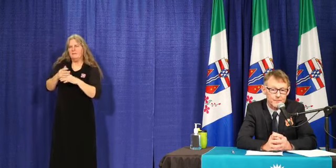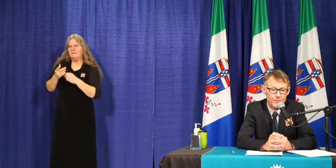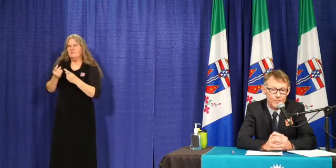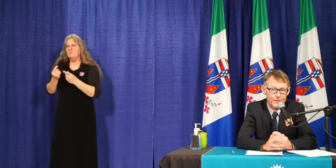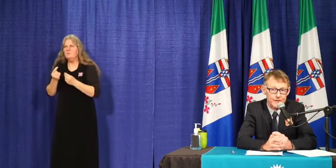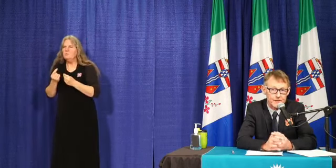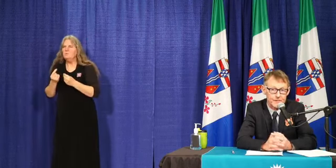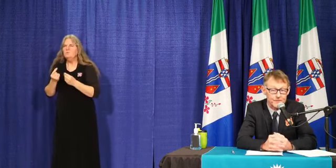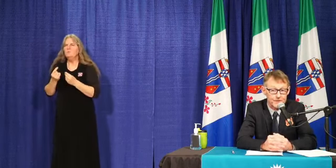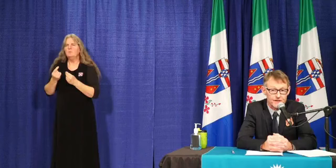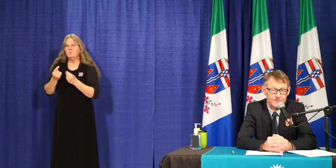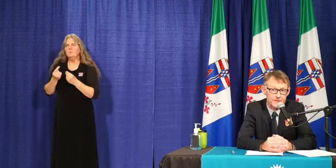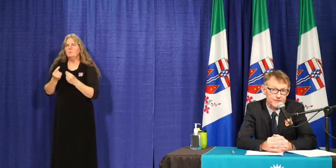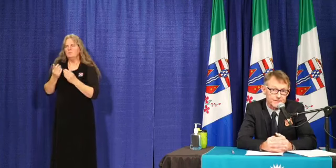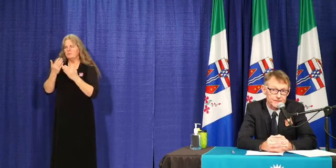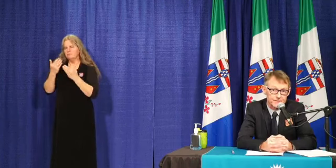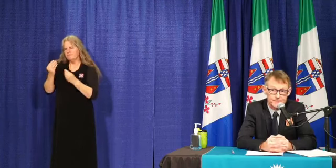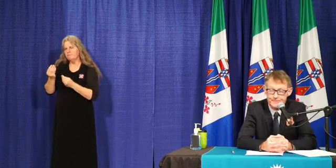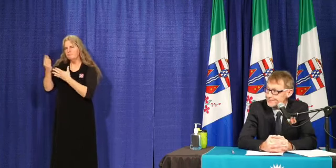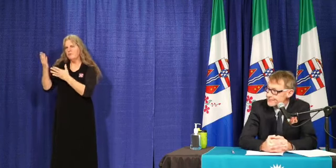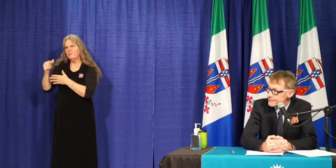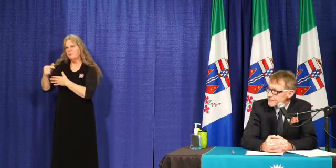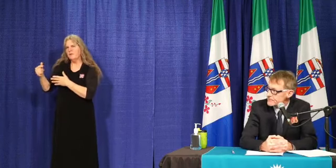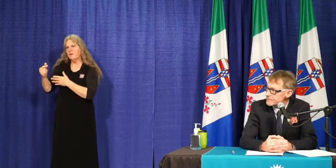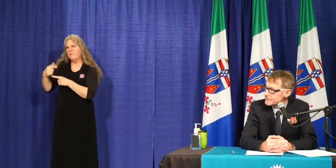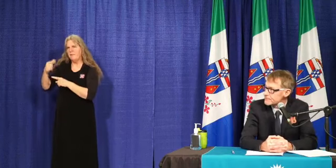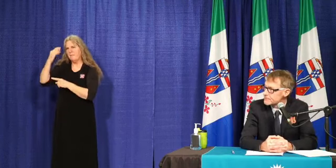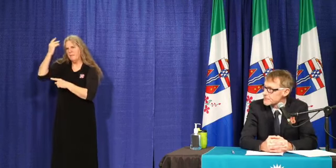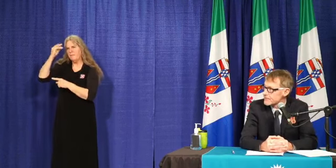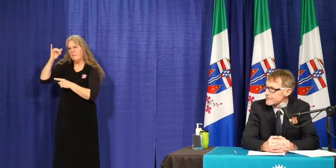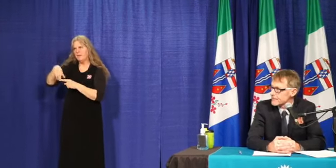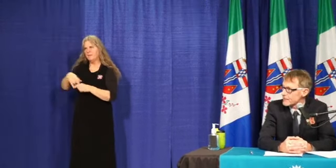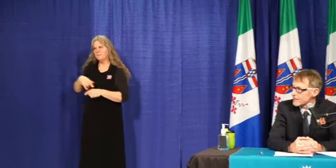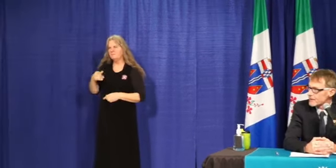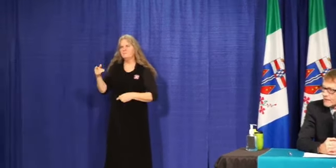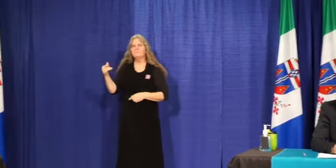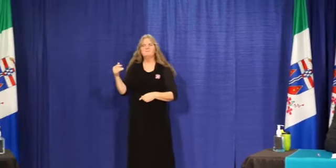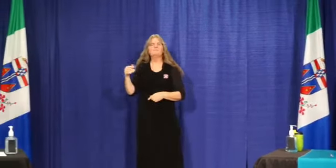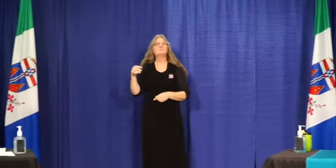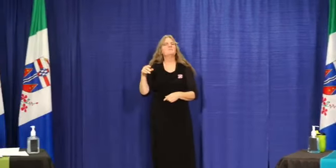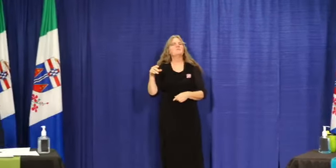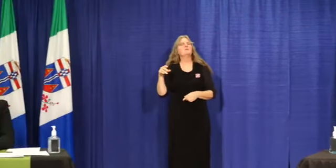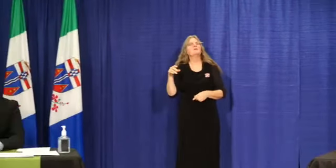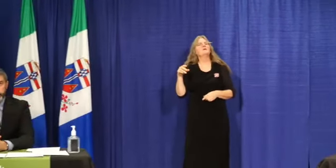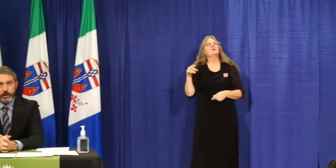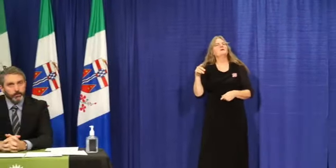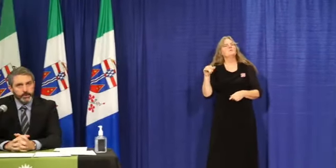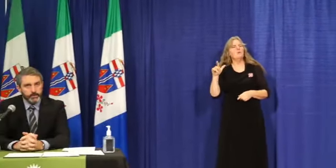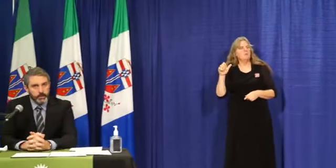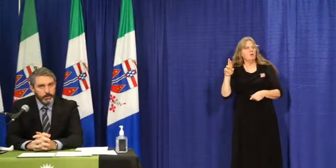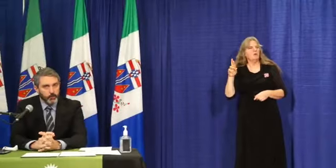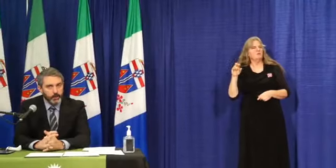the government to consider. Thank you, Doctor Hanley. Not much more to add to that,